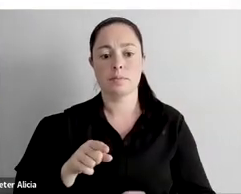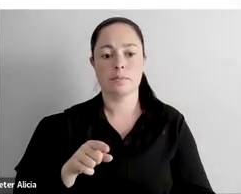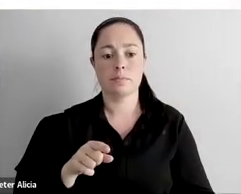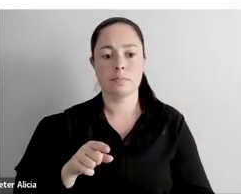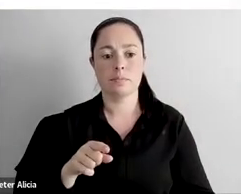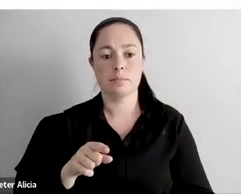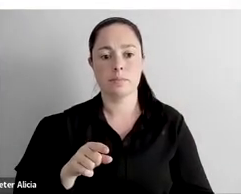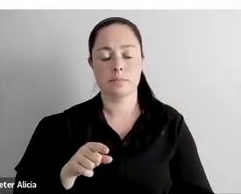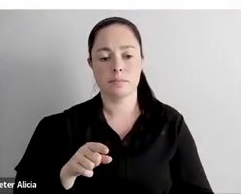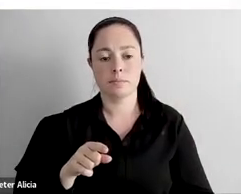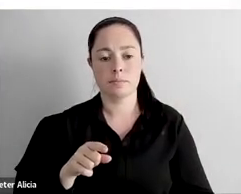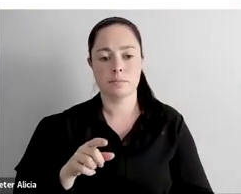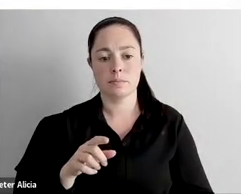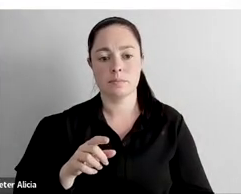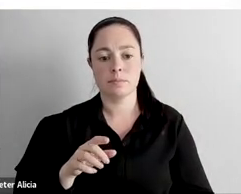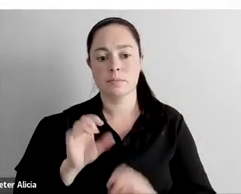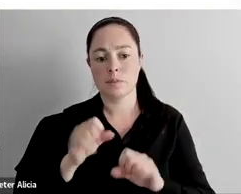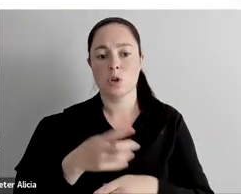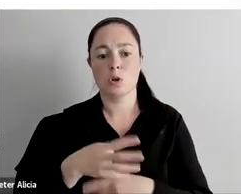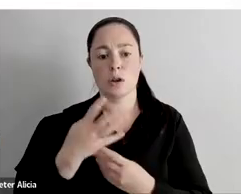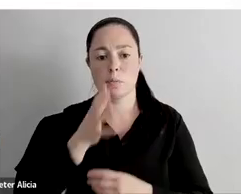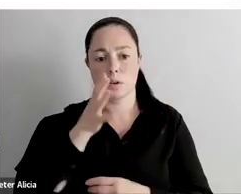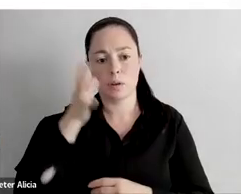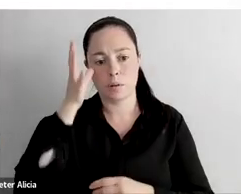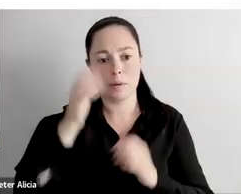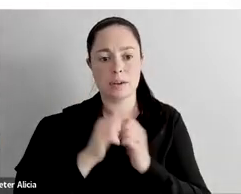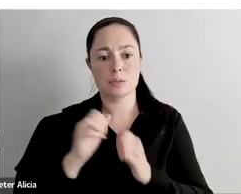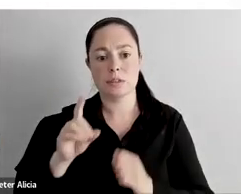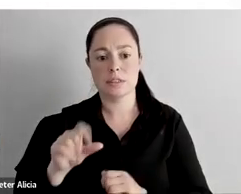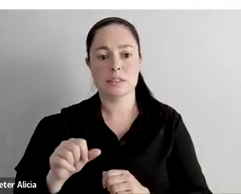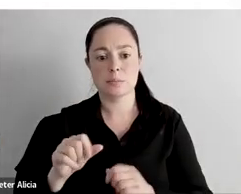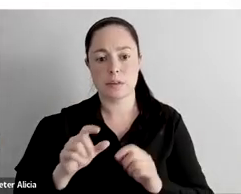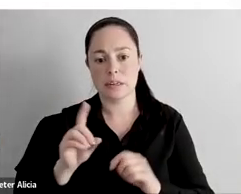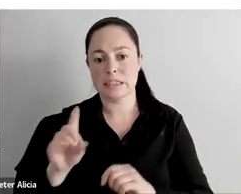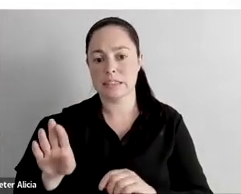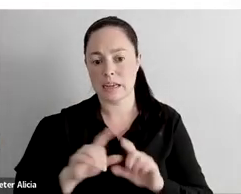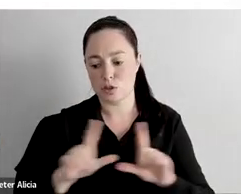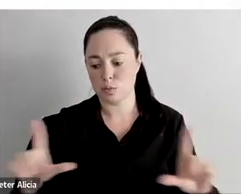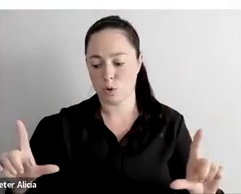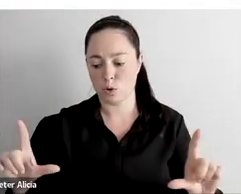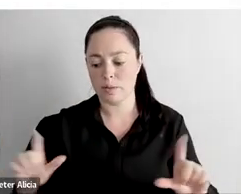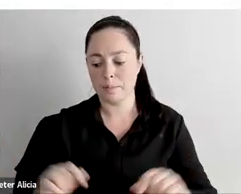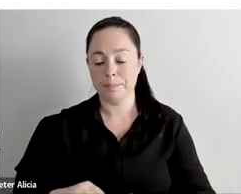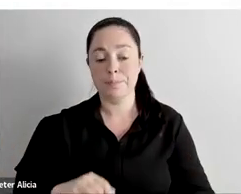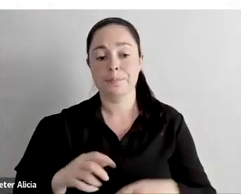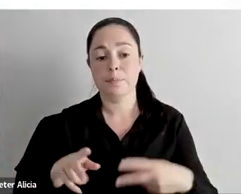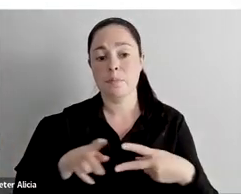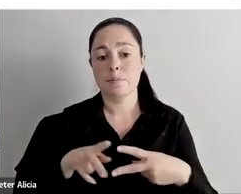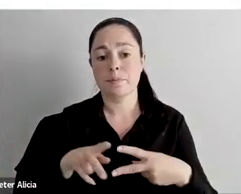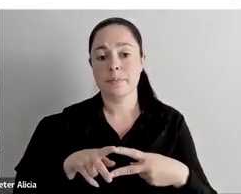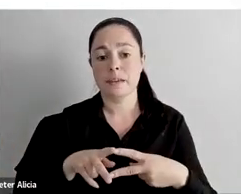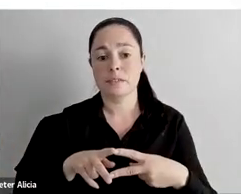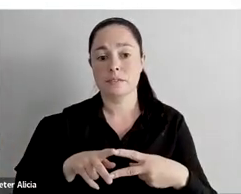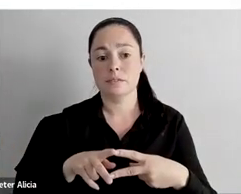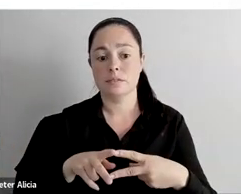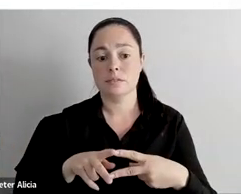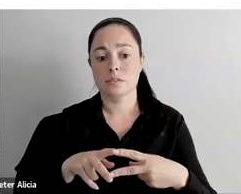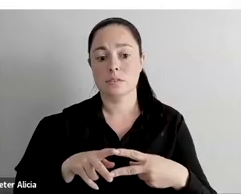our parents with disabilities dashboard and the first two pages of this dashboard